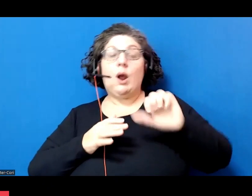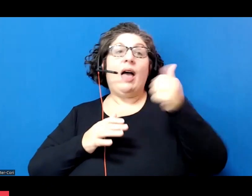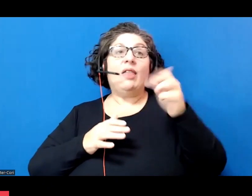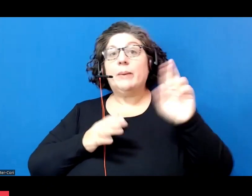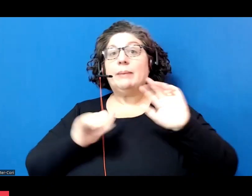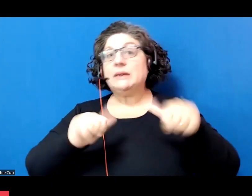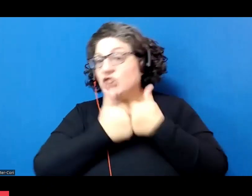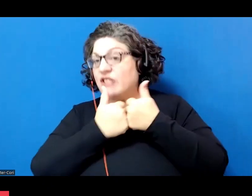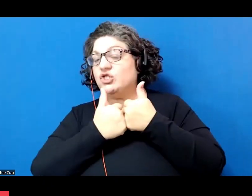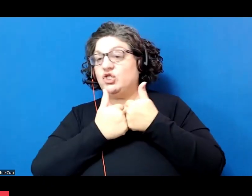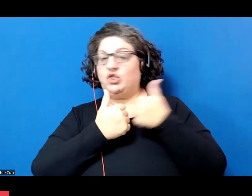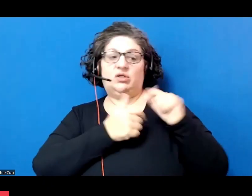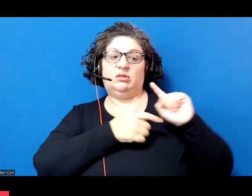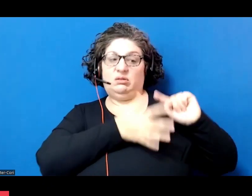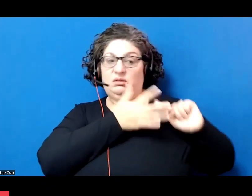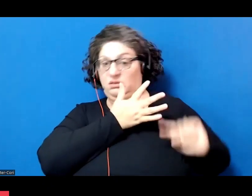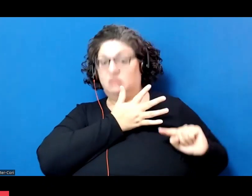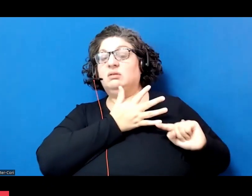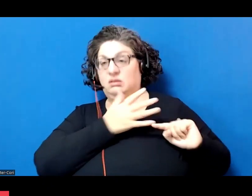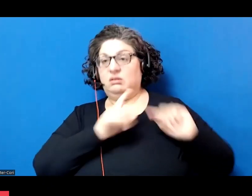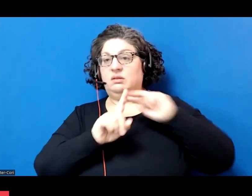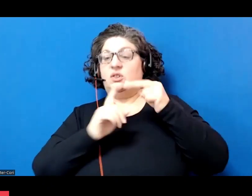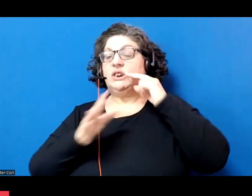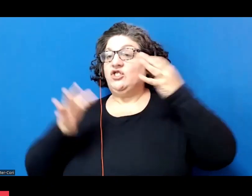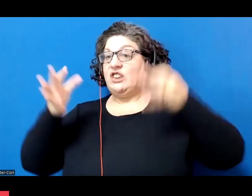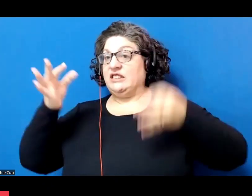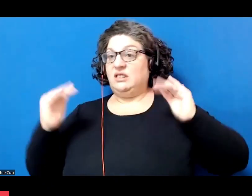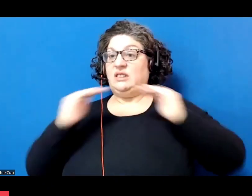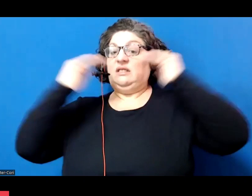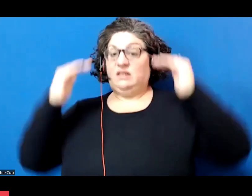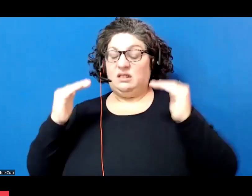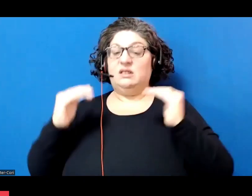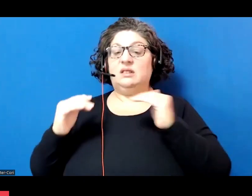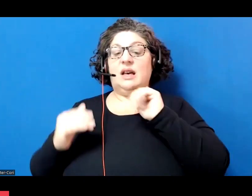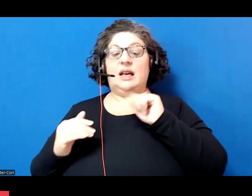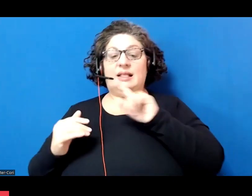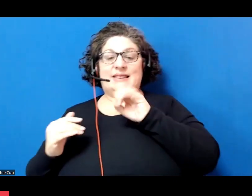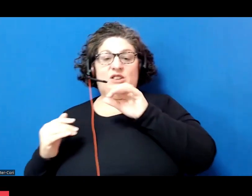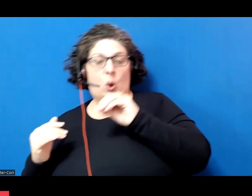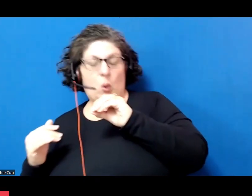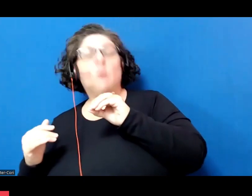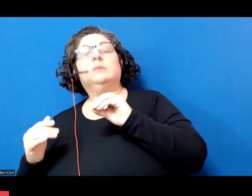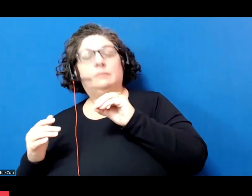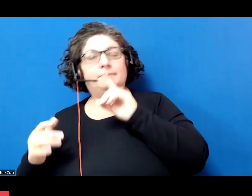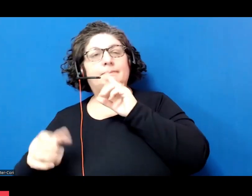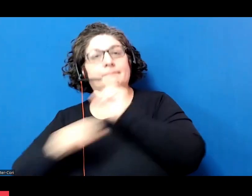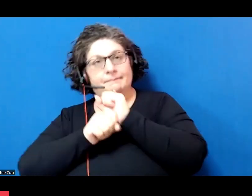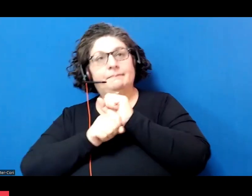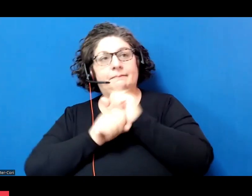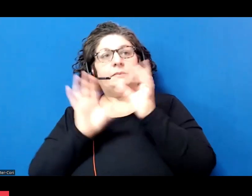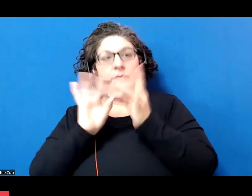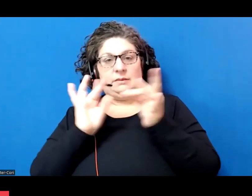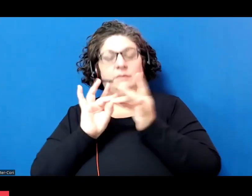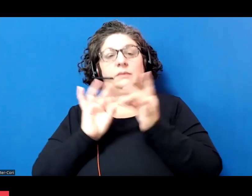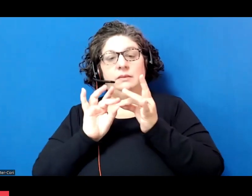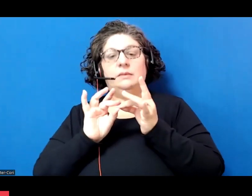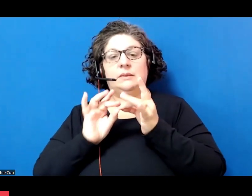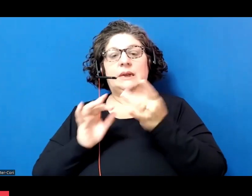in this case in the view of Justice Alito had, in fact, stated were likely to prevail